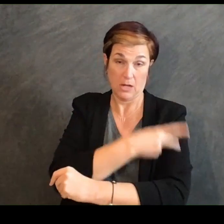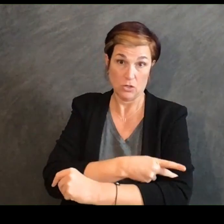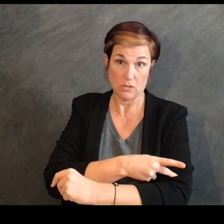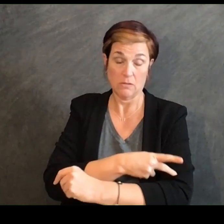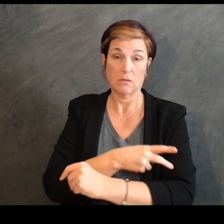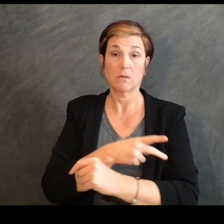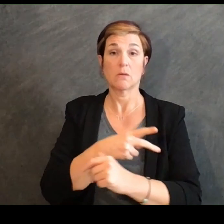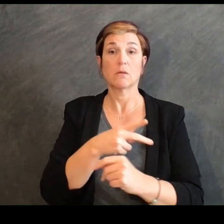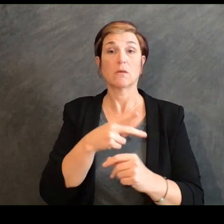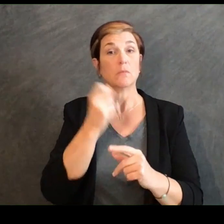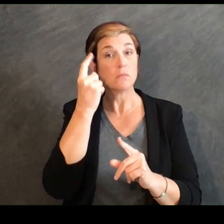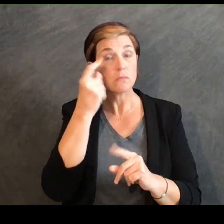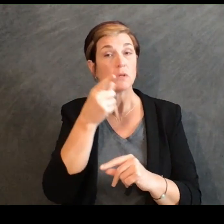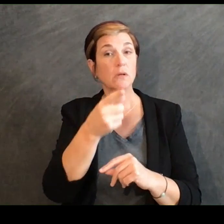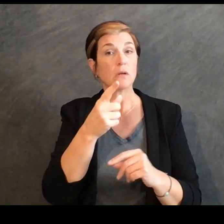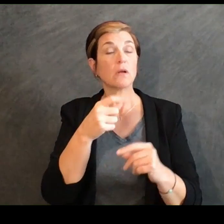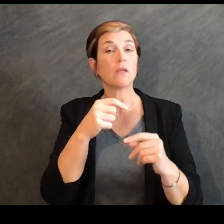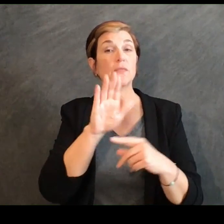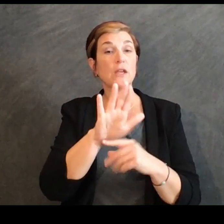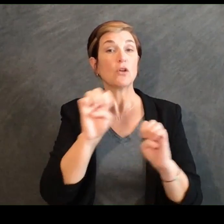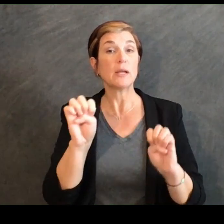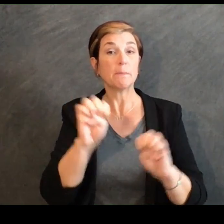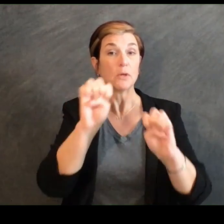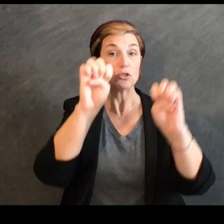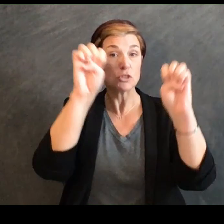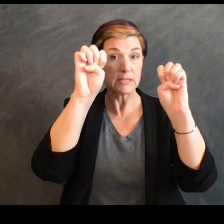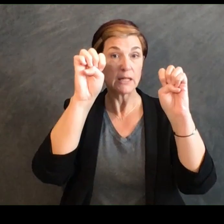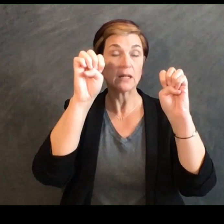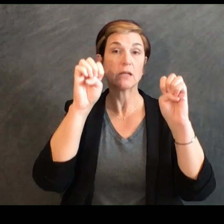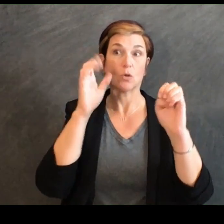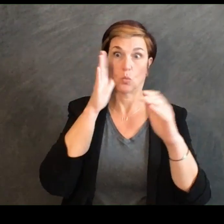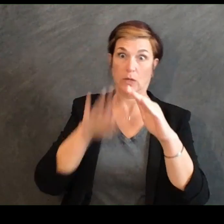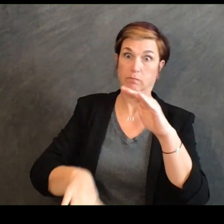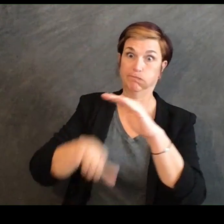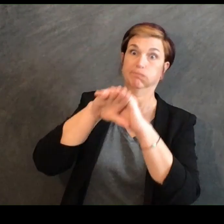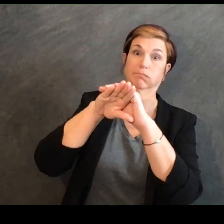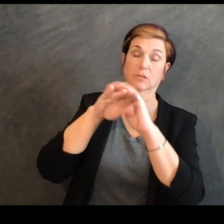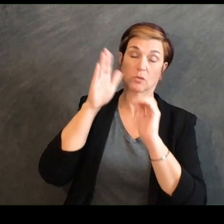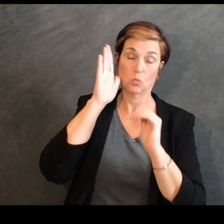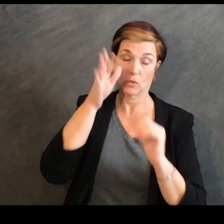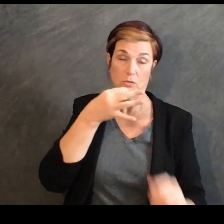capacity can be quickly established will remove or eliminate every obstacle